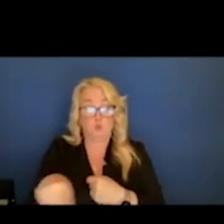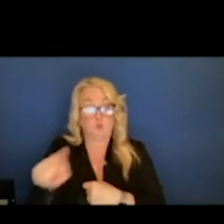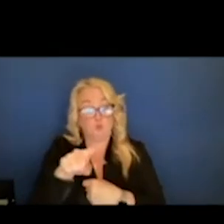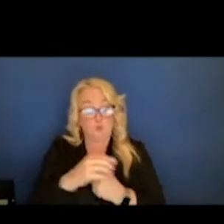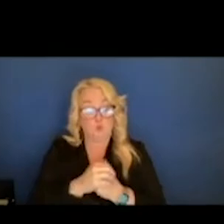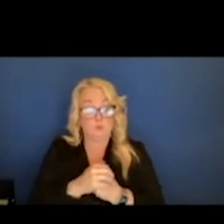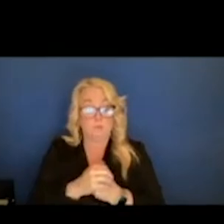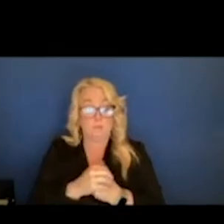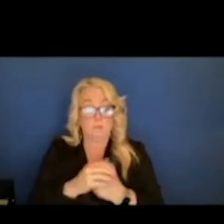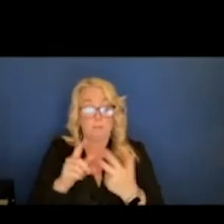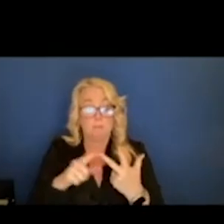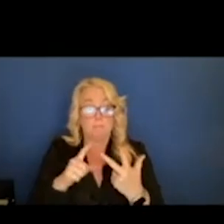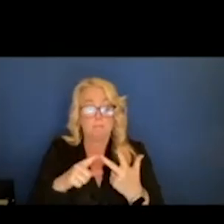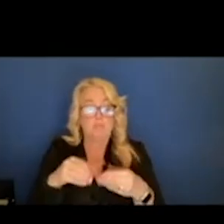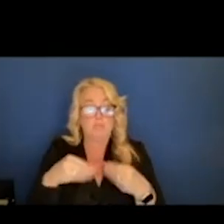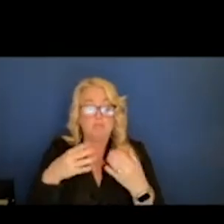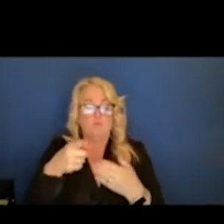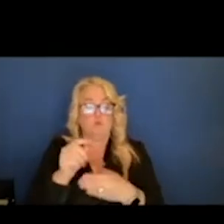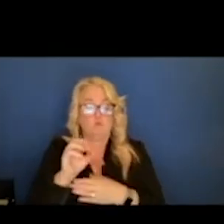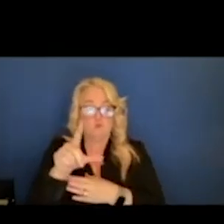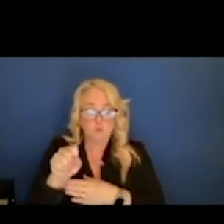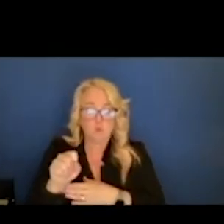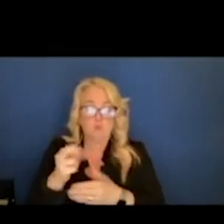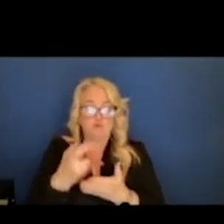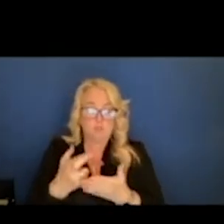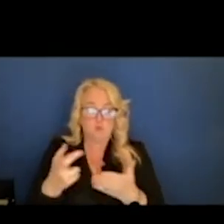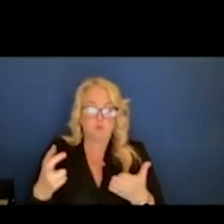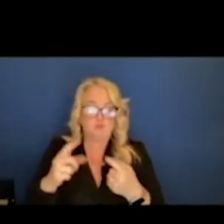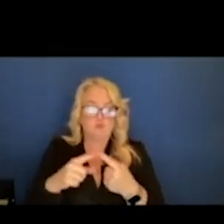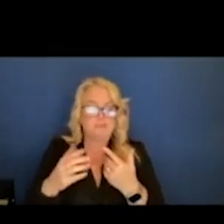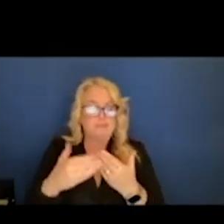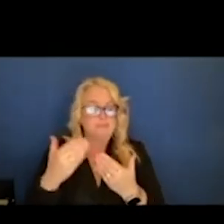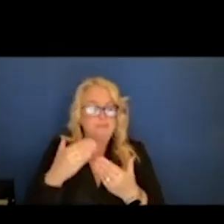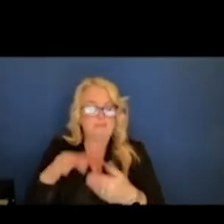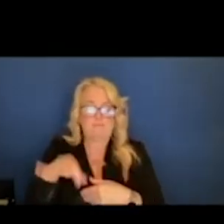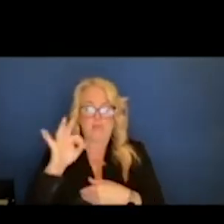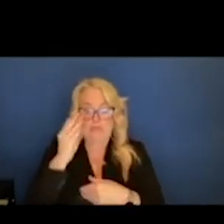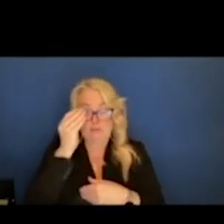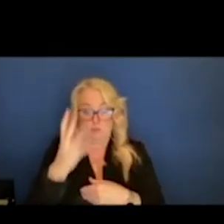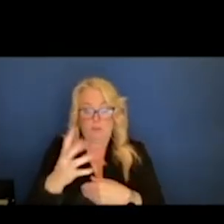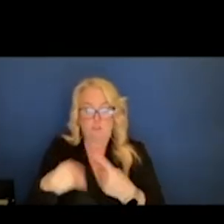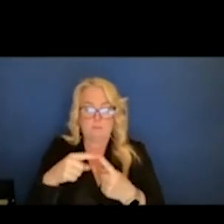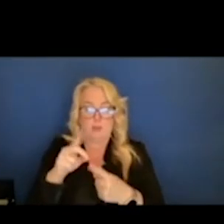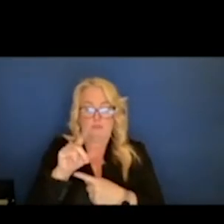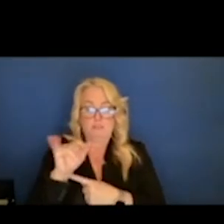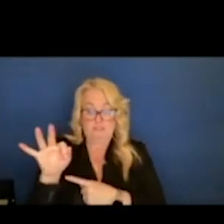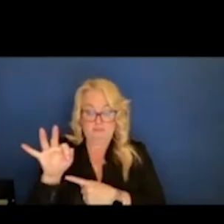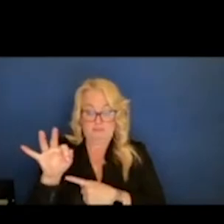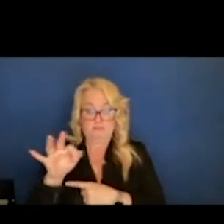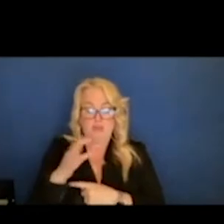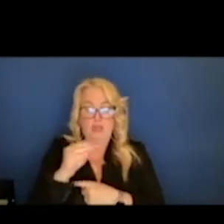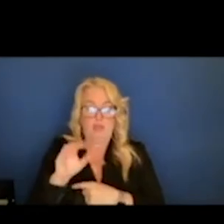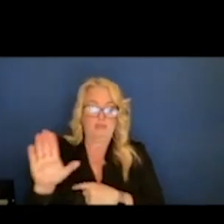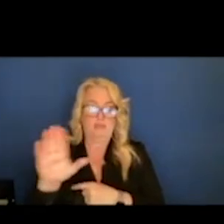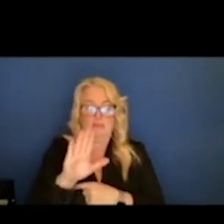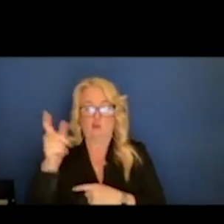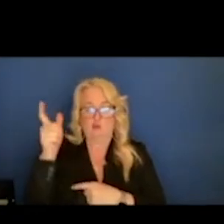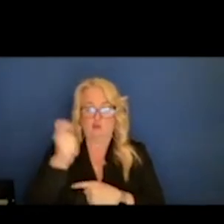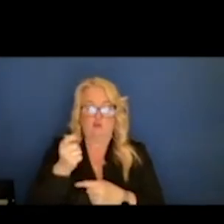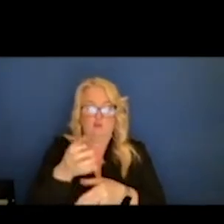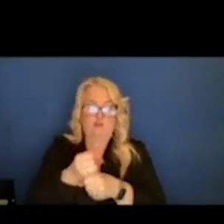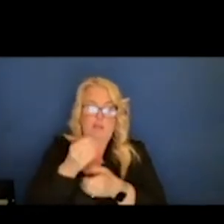and equip you with tools and resources to easily find information about the DIF and its grantees.